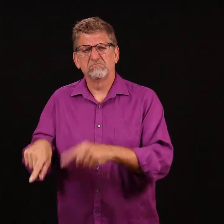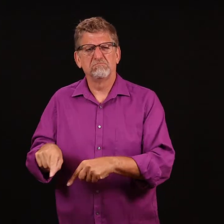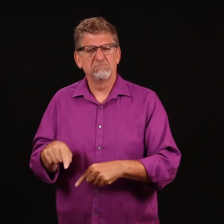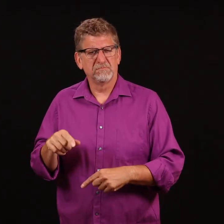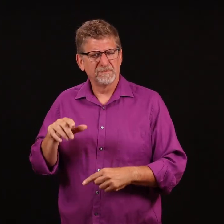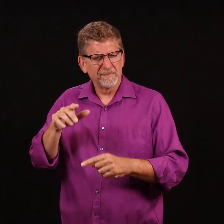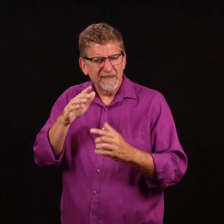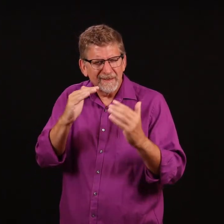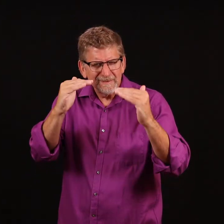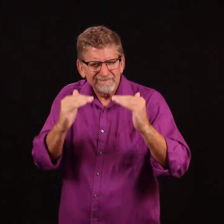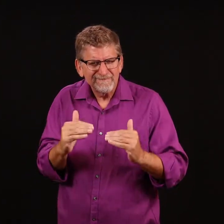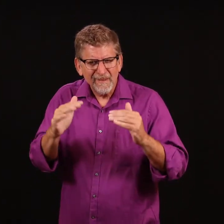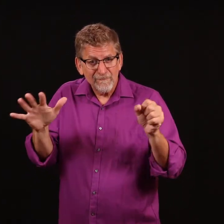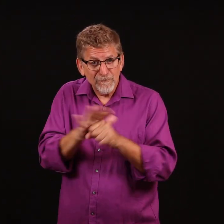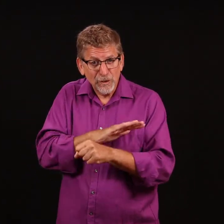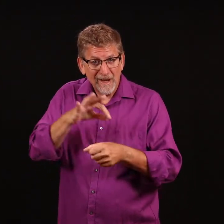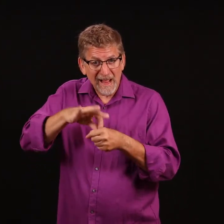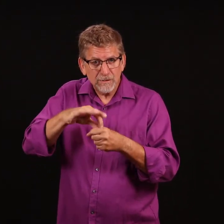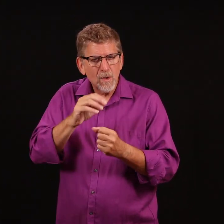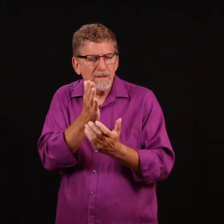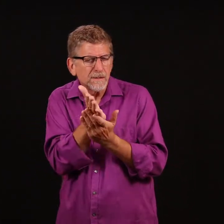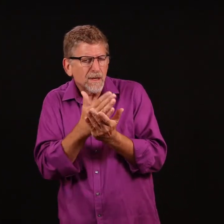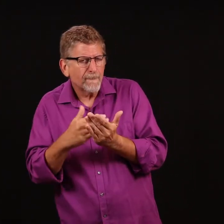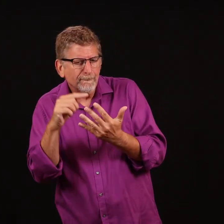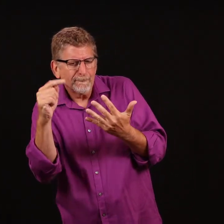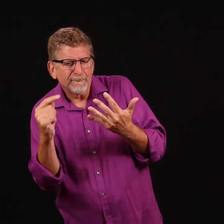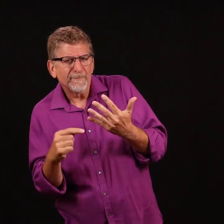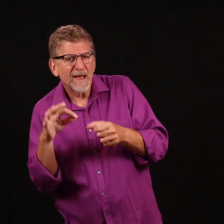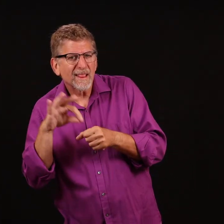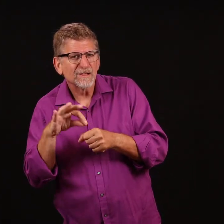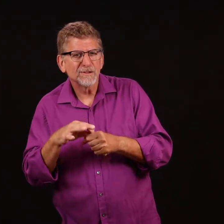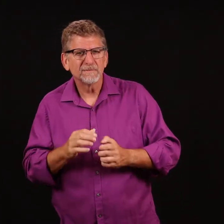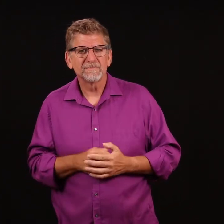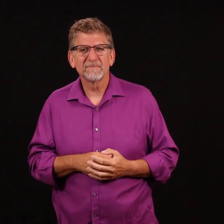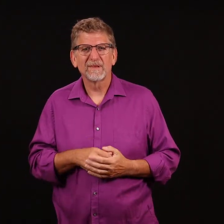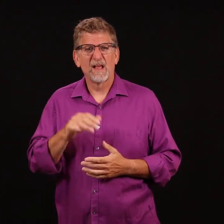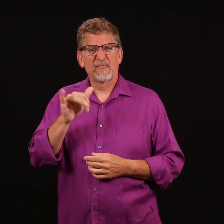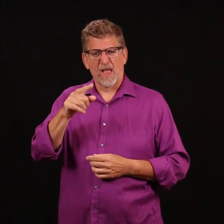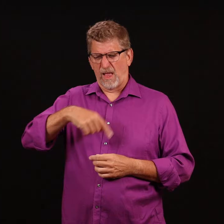Either for the whole election or just some of the election will be done entirely through mail.